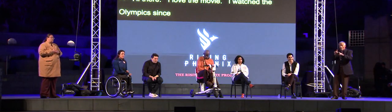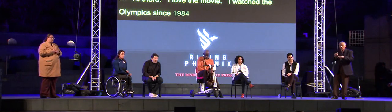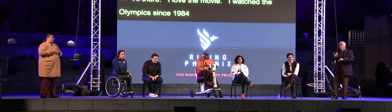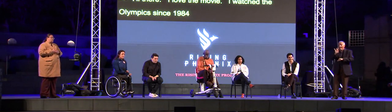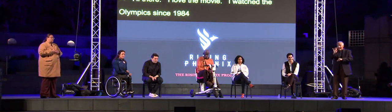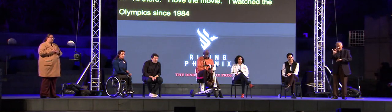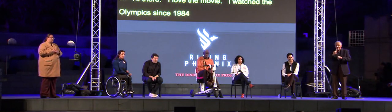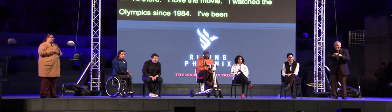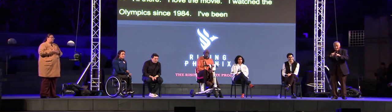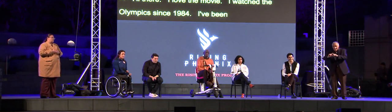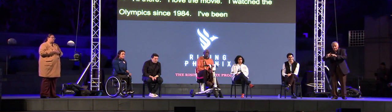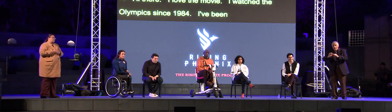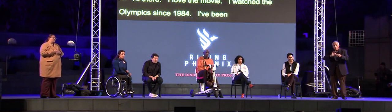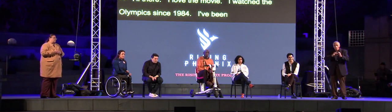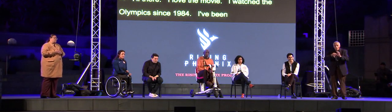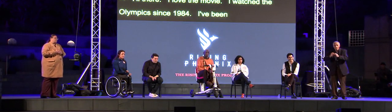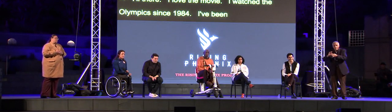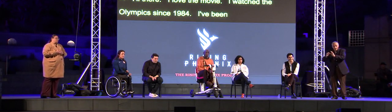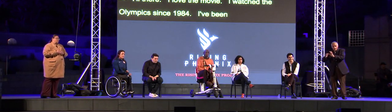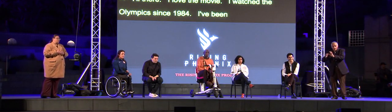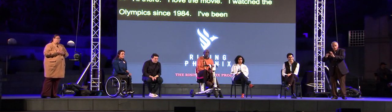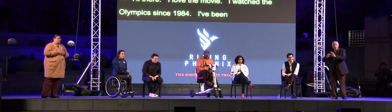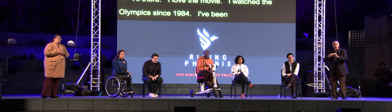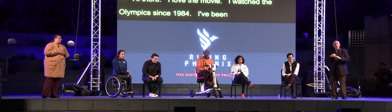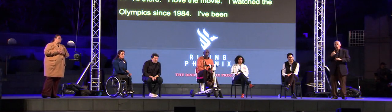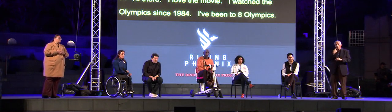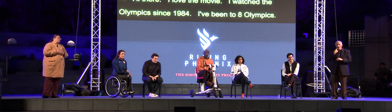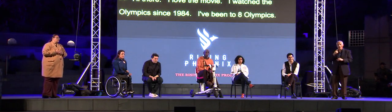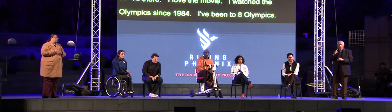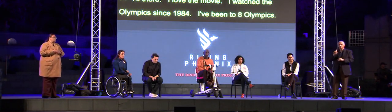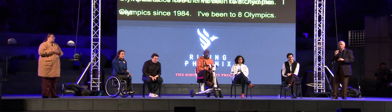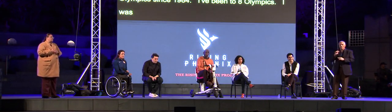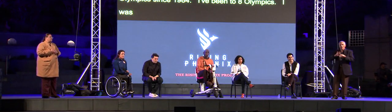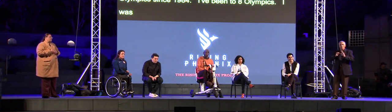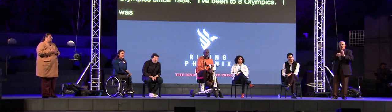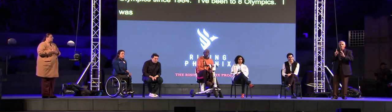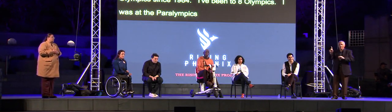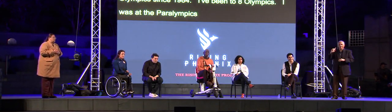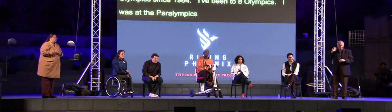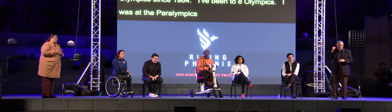and I was at the Paralympics, in London.